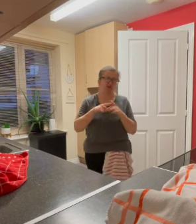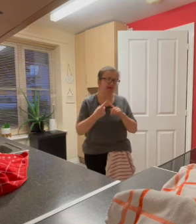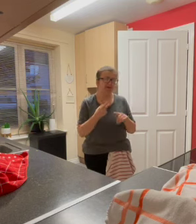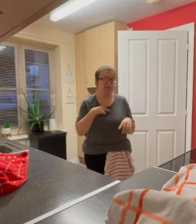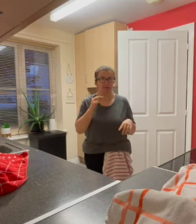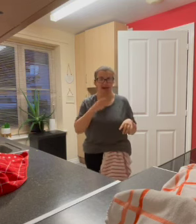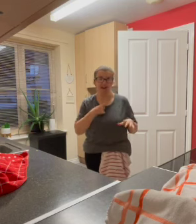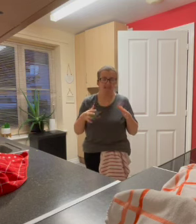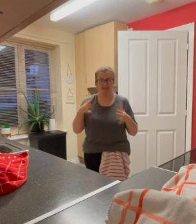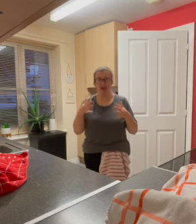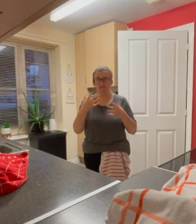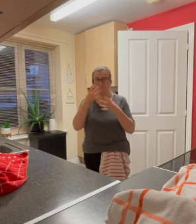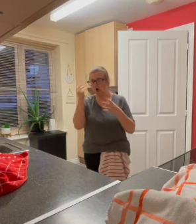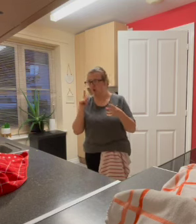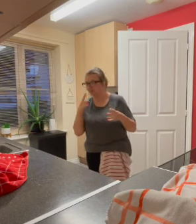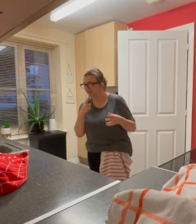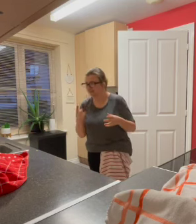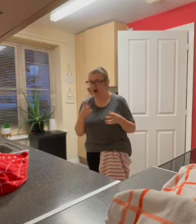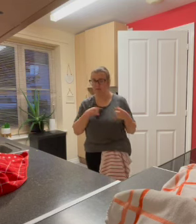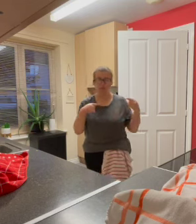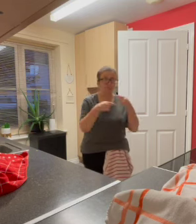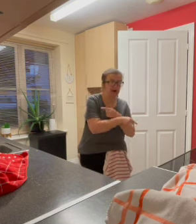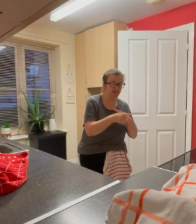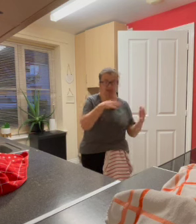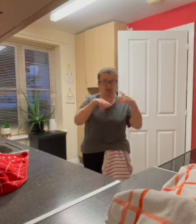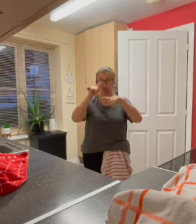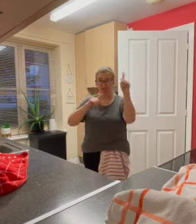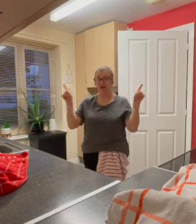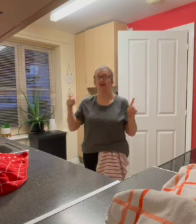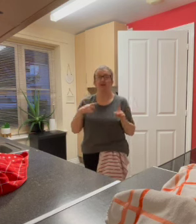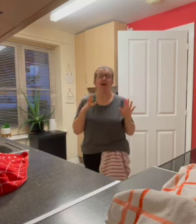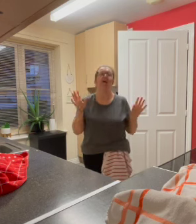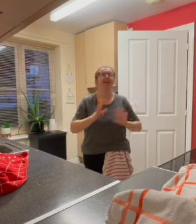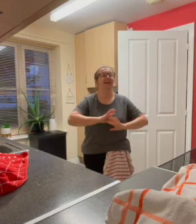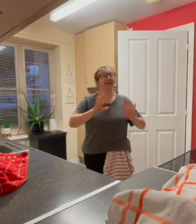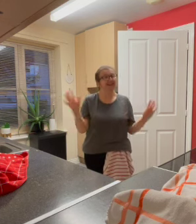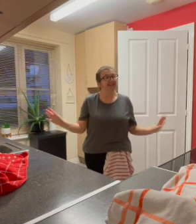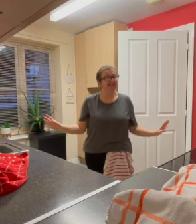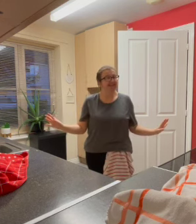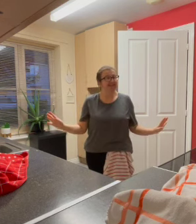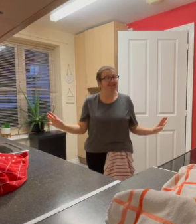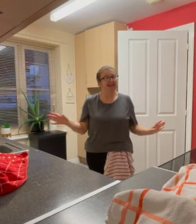Sorry If I seem be talking over place, it because of my CAPD and nervous as worry that I might have forgotten or missed something...